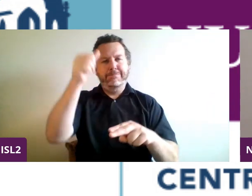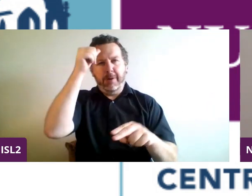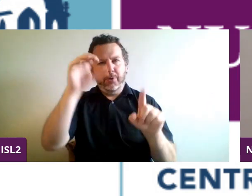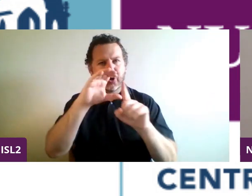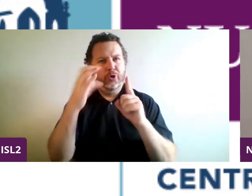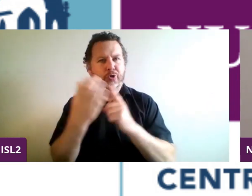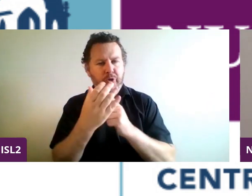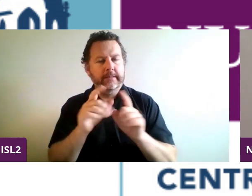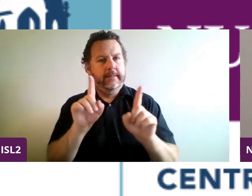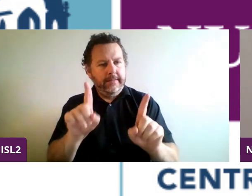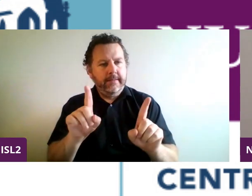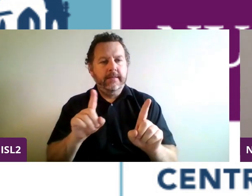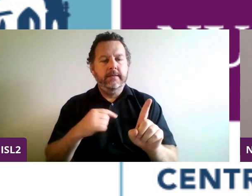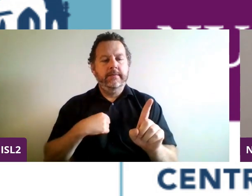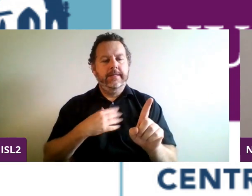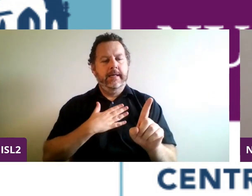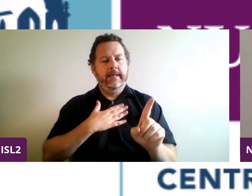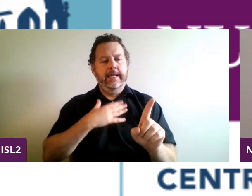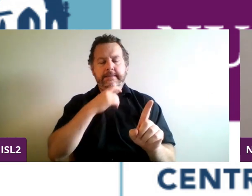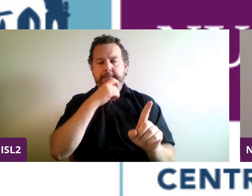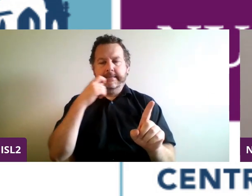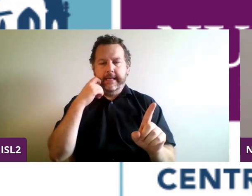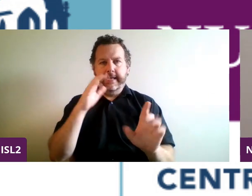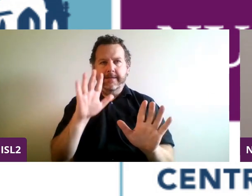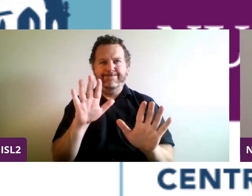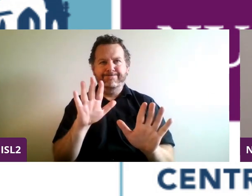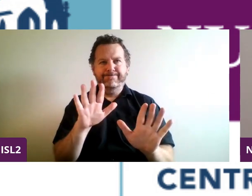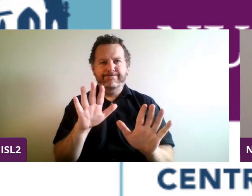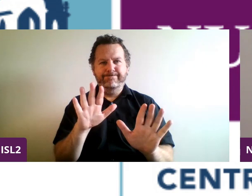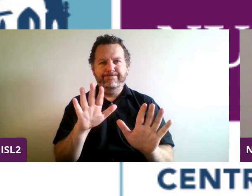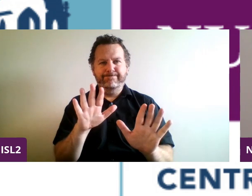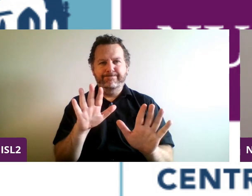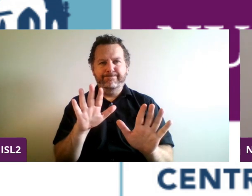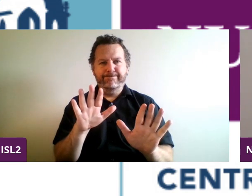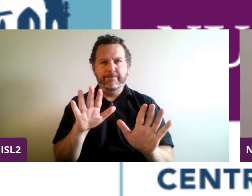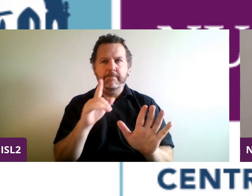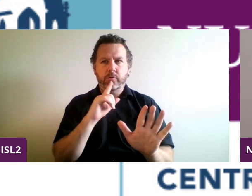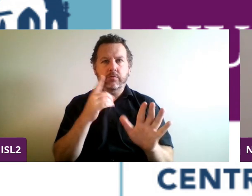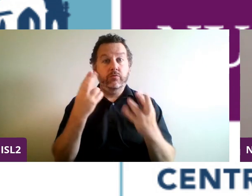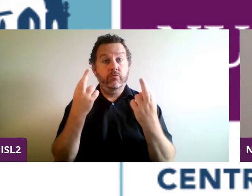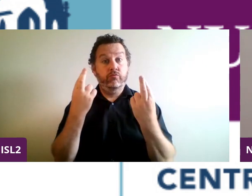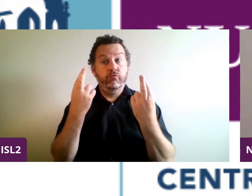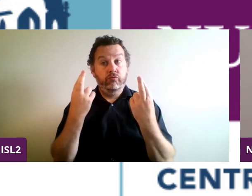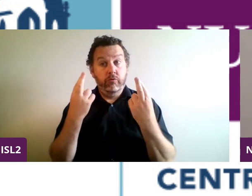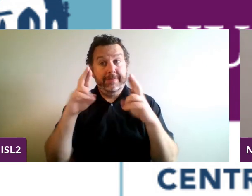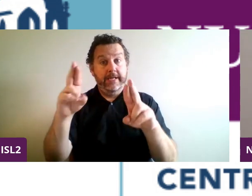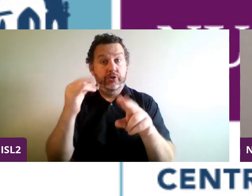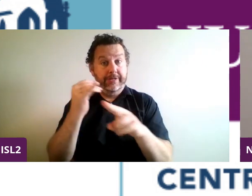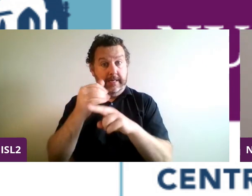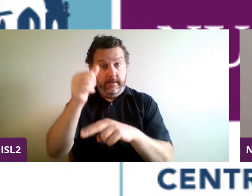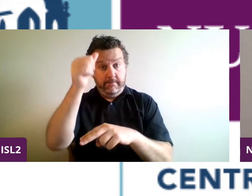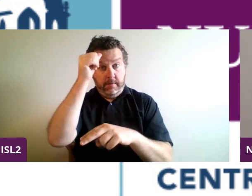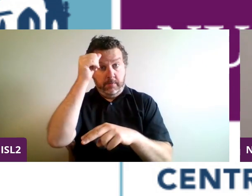representation in popular culture , it has resulted in further human right